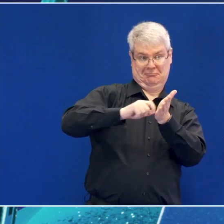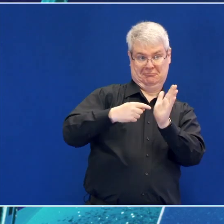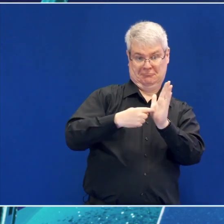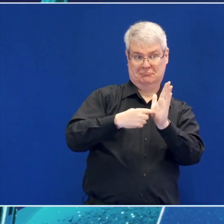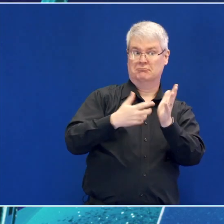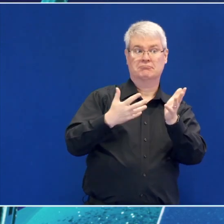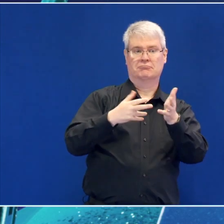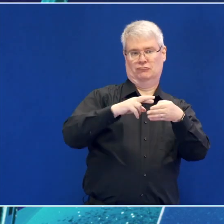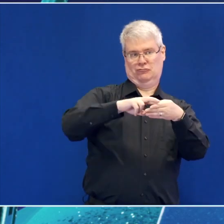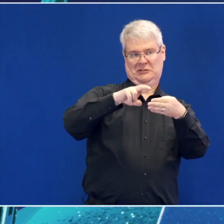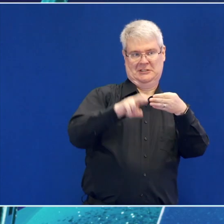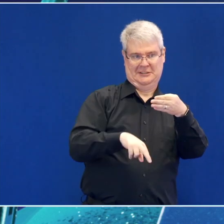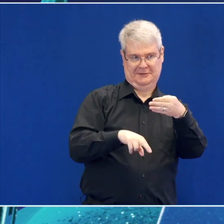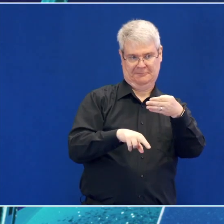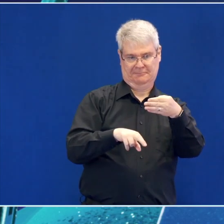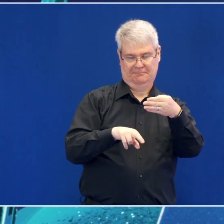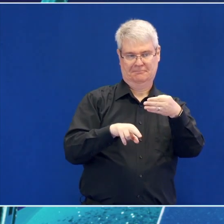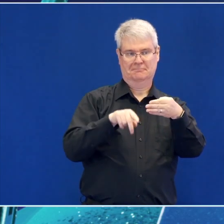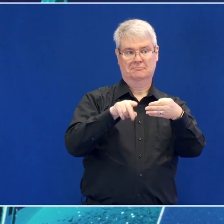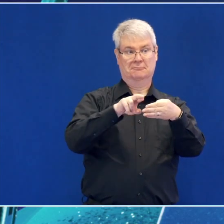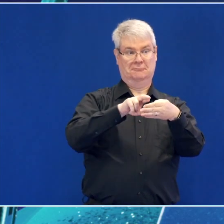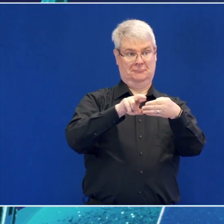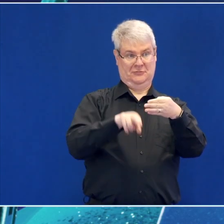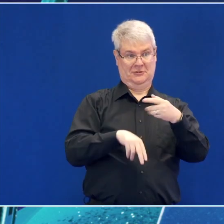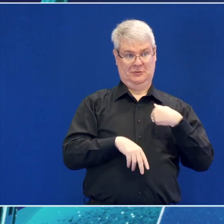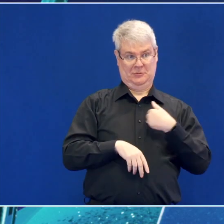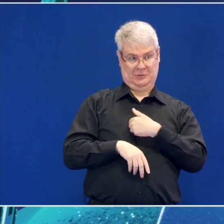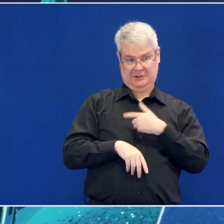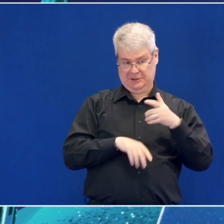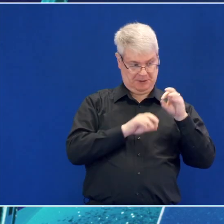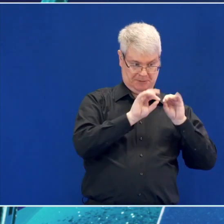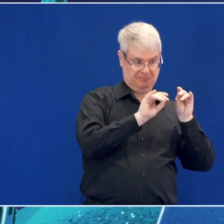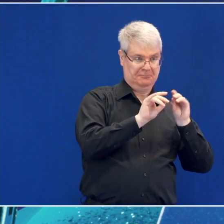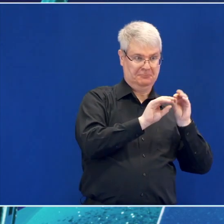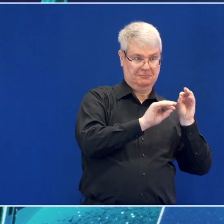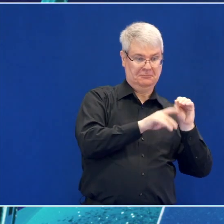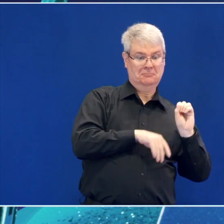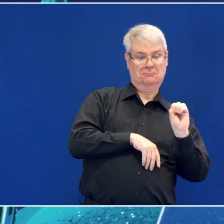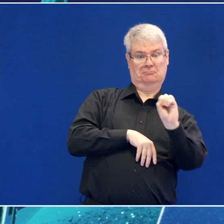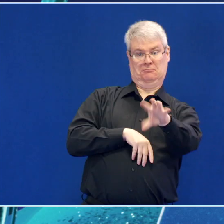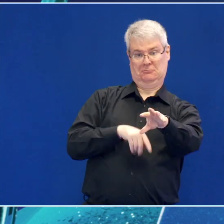and he's running a pilot study right now internally.